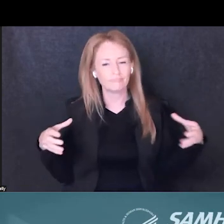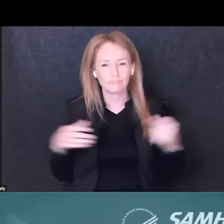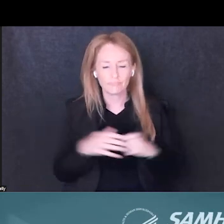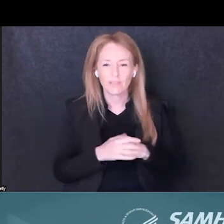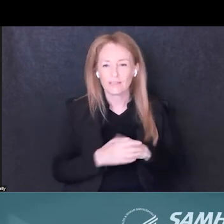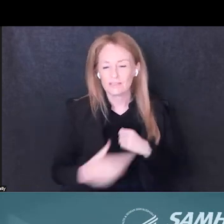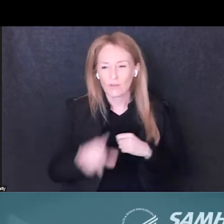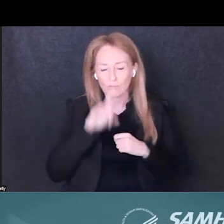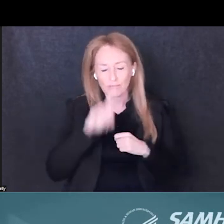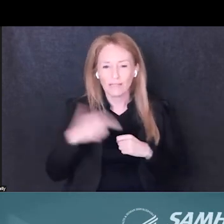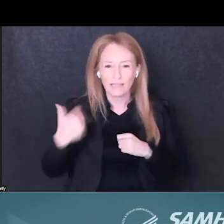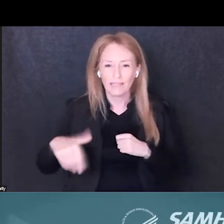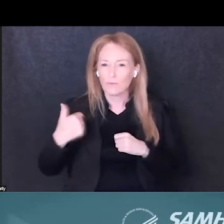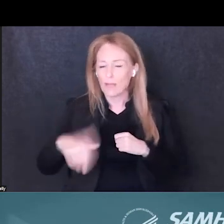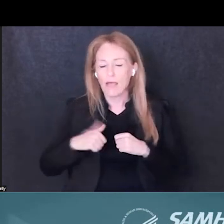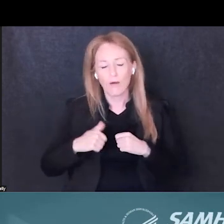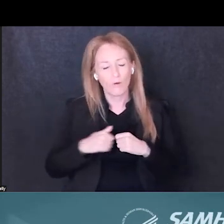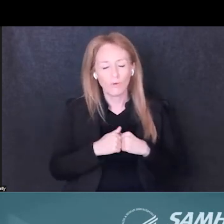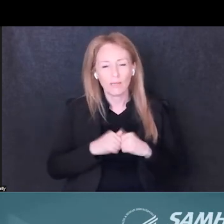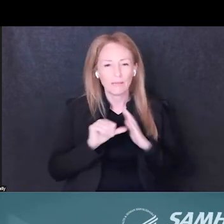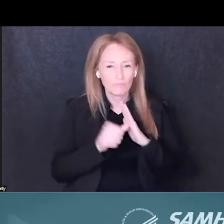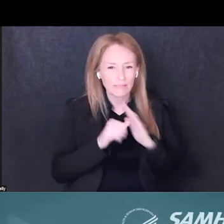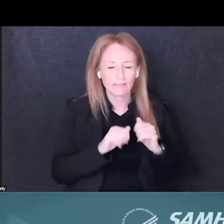THOSE BARRIERS AND I THINK IT IS IMPORTANT WHEN YOU CAN TALK